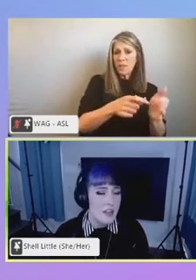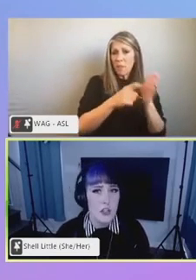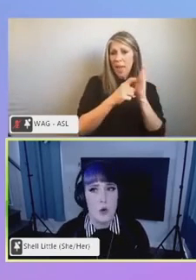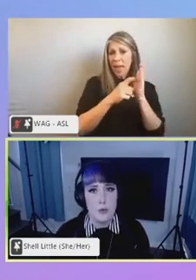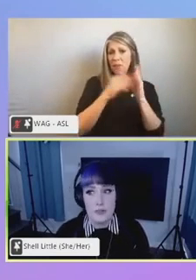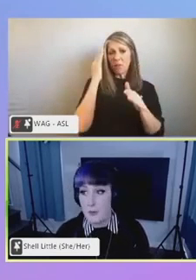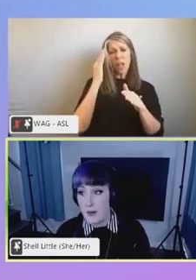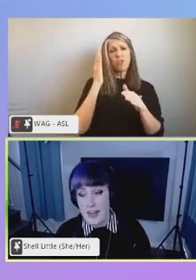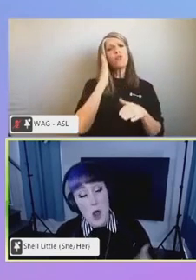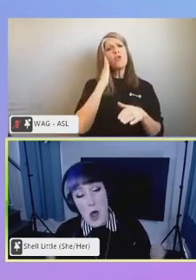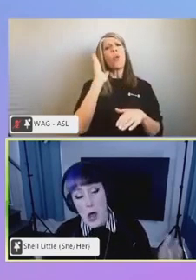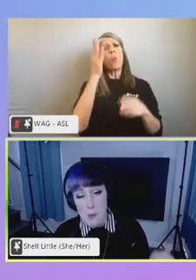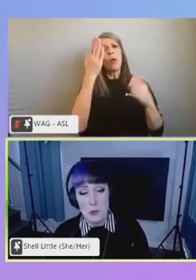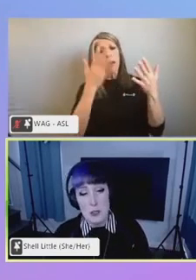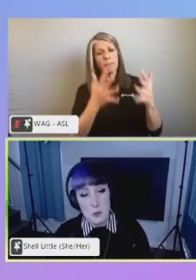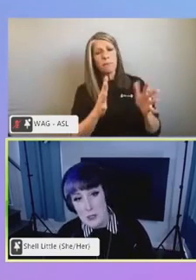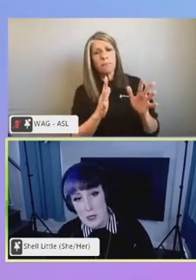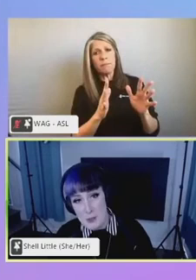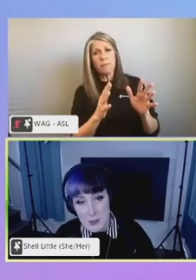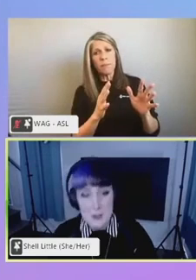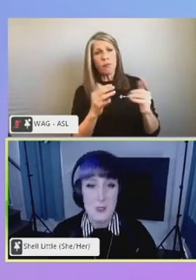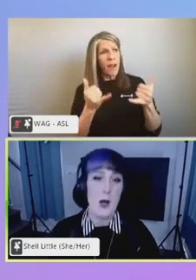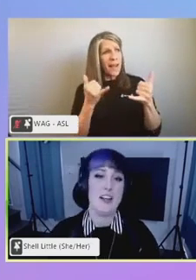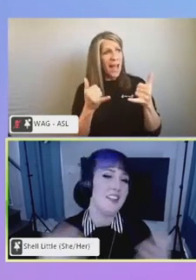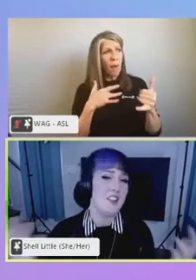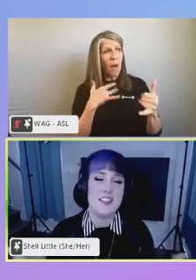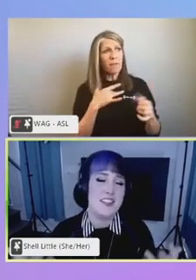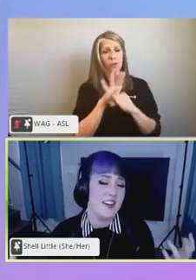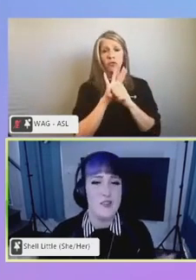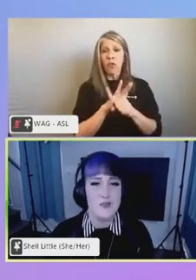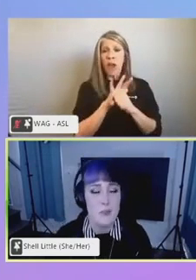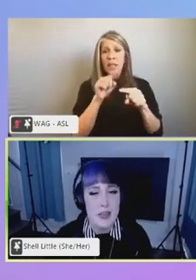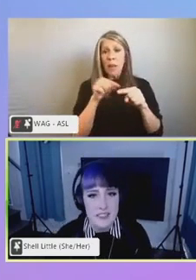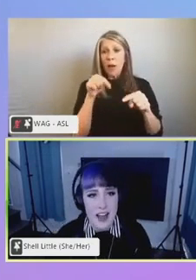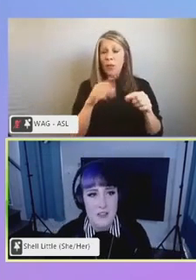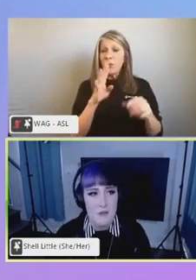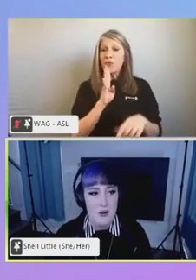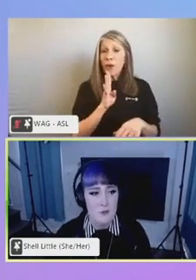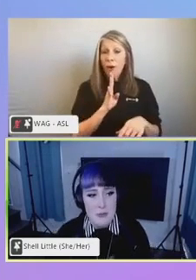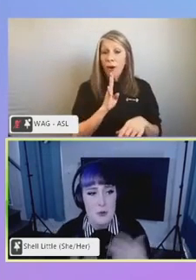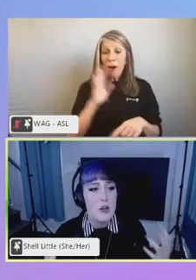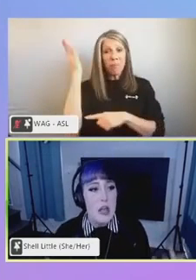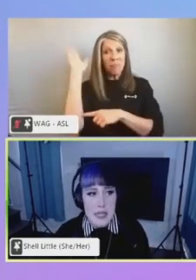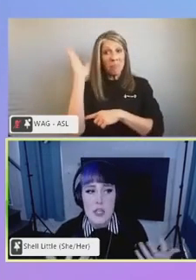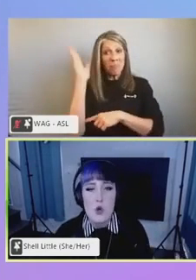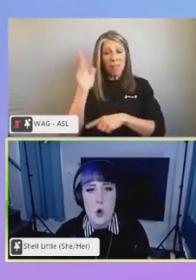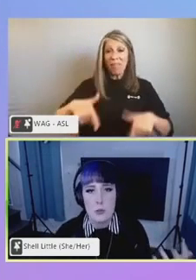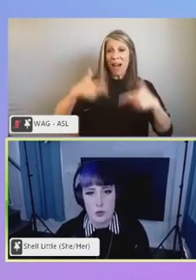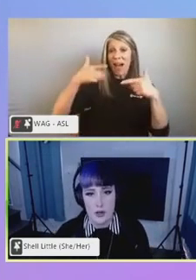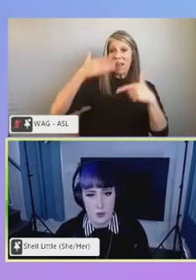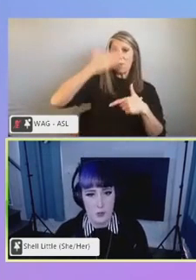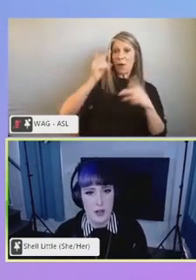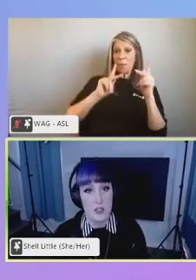normal response to the situational pressure and demands with the knowledge of an end in